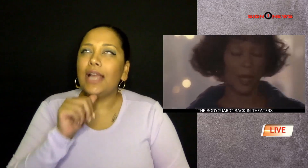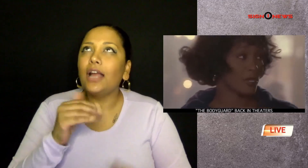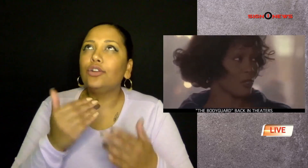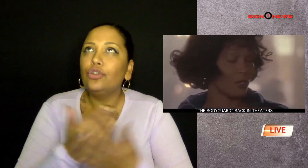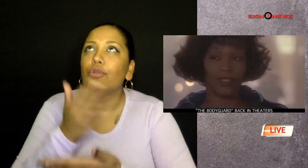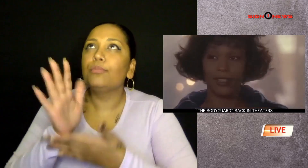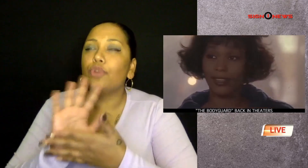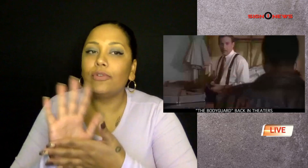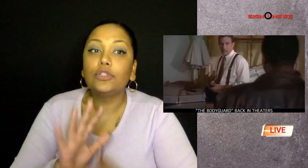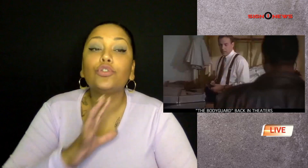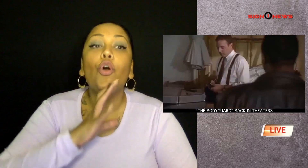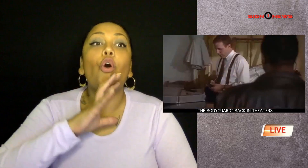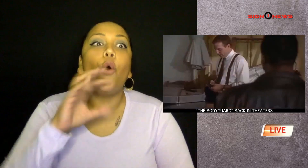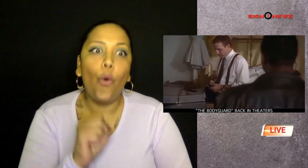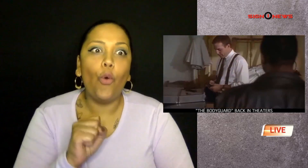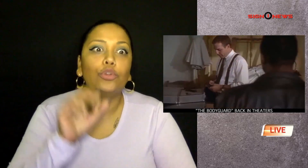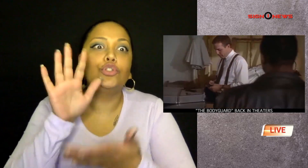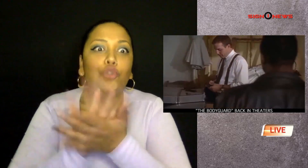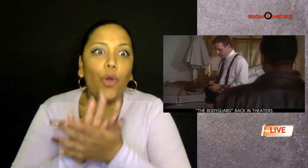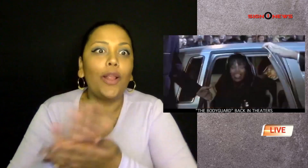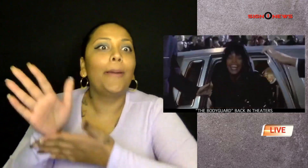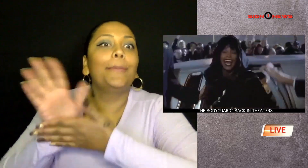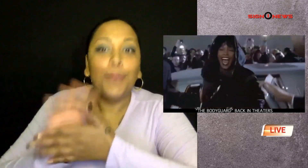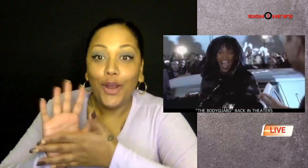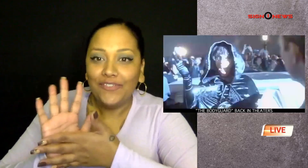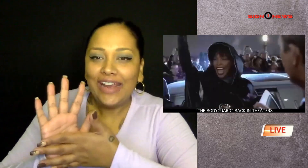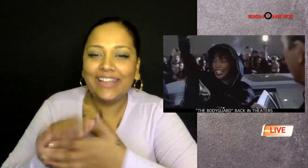Well, it's not really a new movie. It's an old school movie.